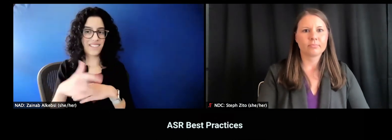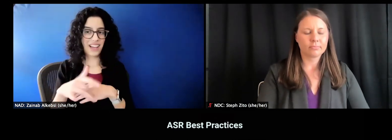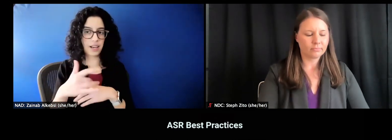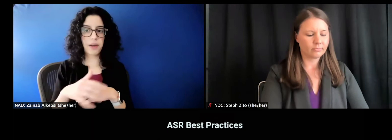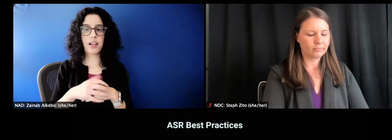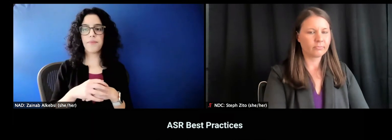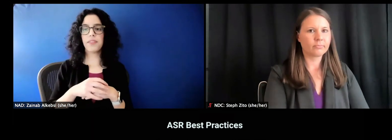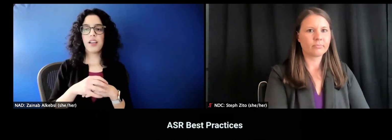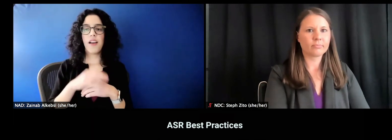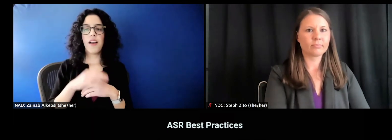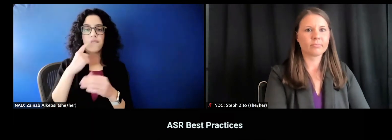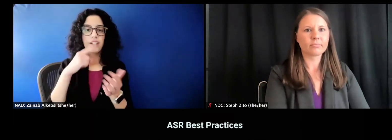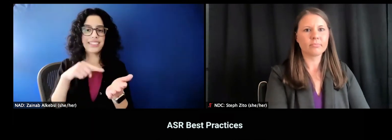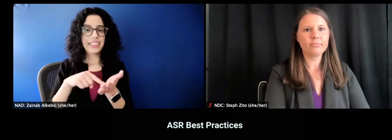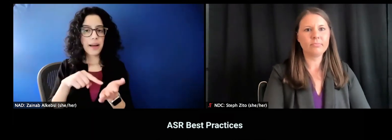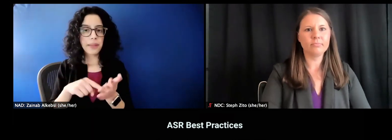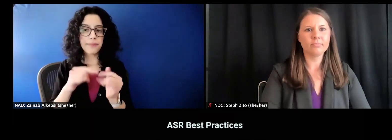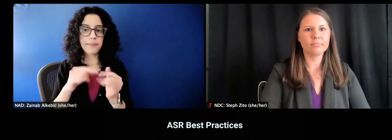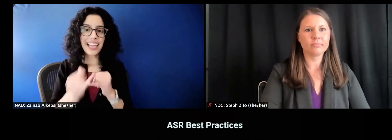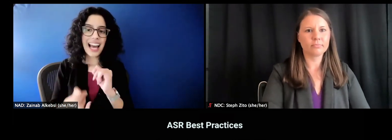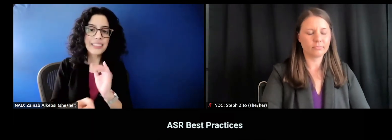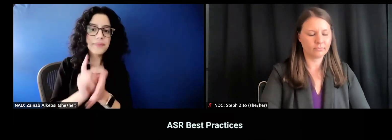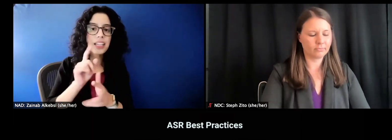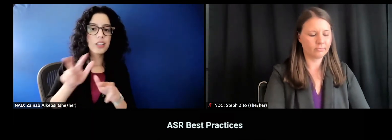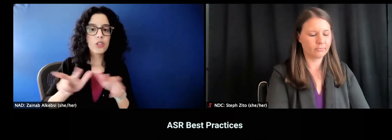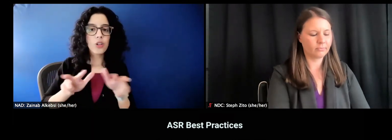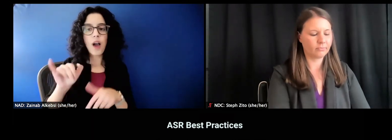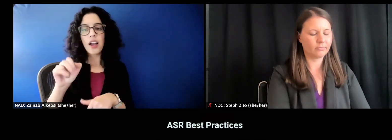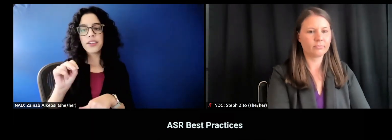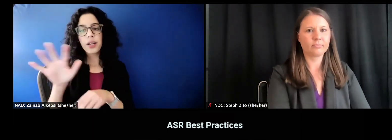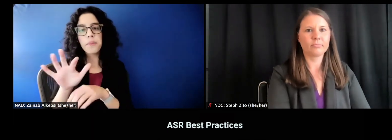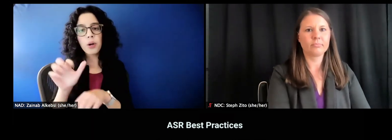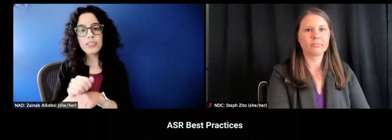For example, a last minute walk-in appointment,